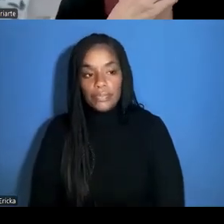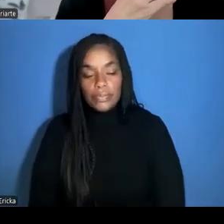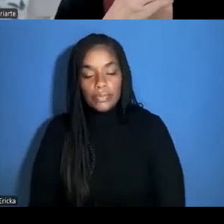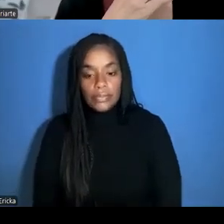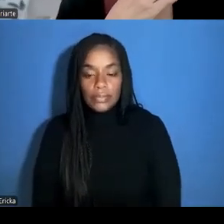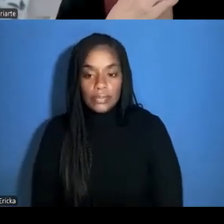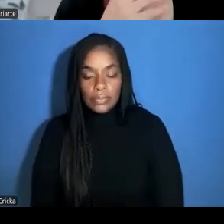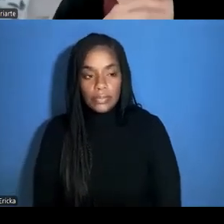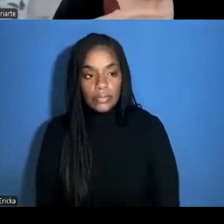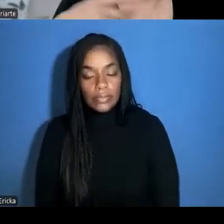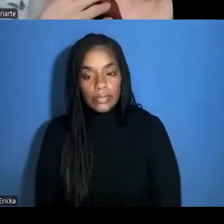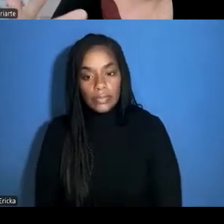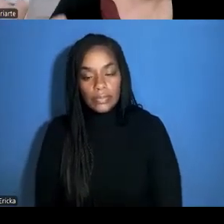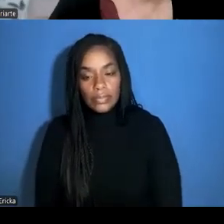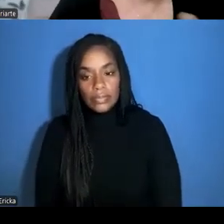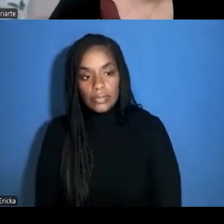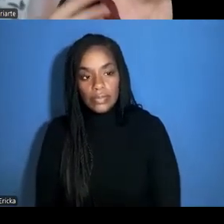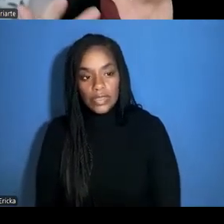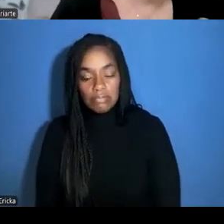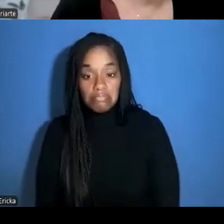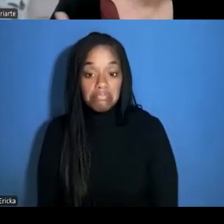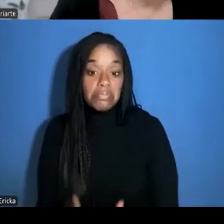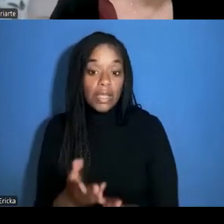You can. If you have a prepaid visa card, you can always reload it.